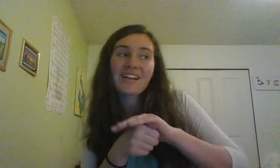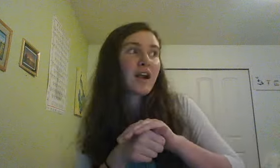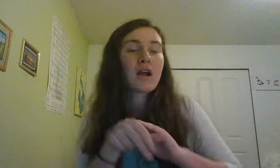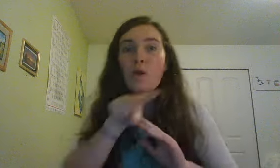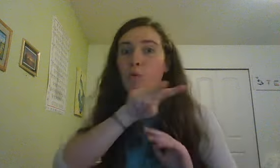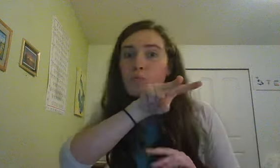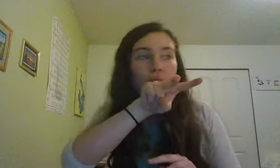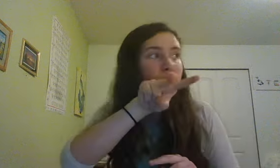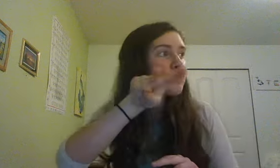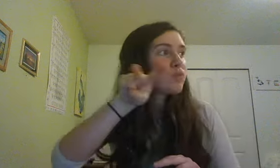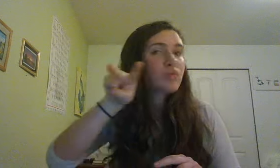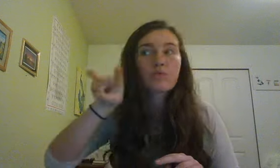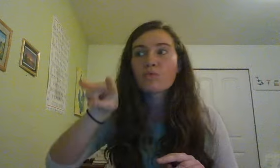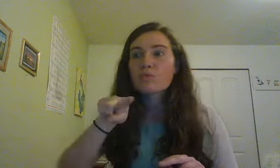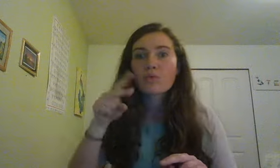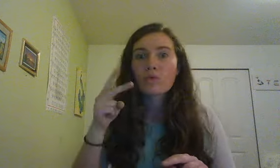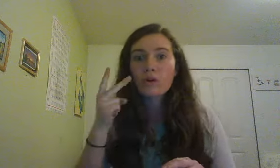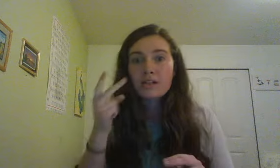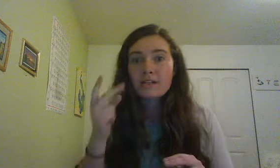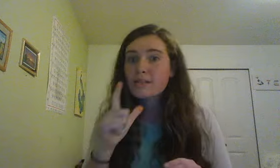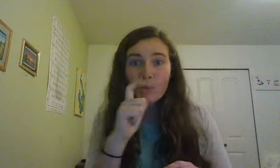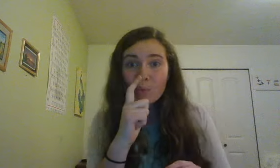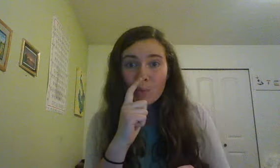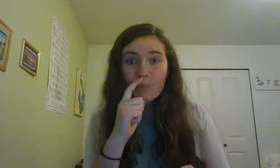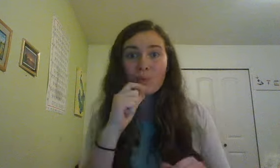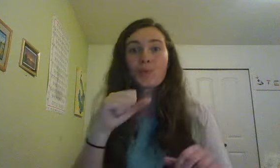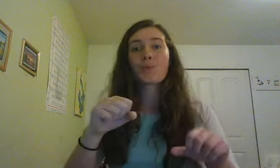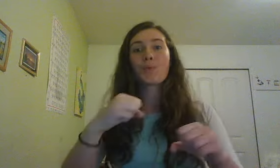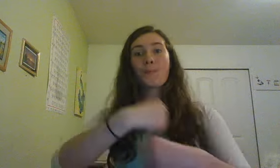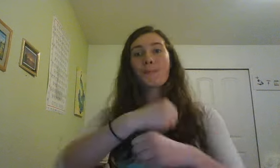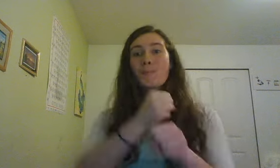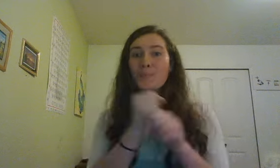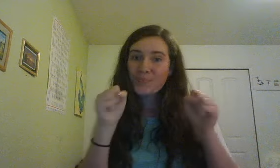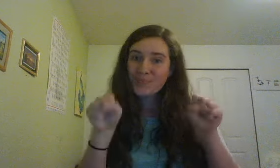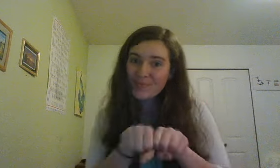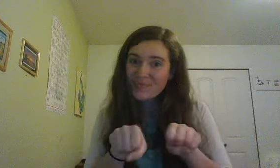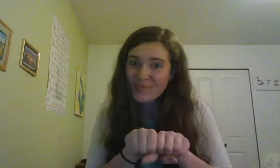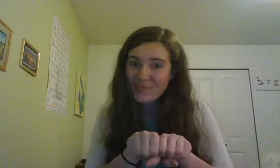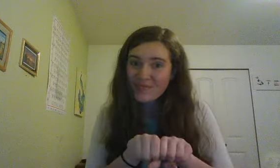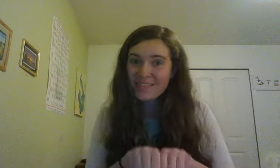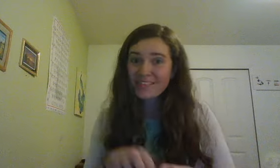"Tonight, the two of us must sit and hide, and watch to see who keeps making our shoes. Ok?"